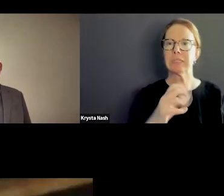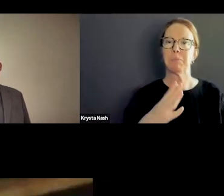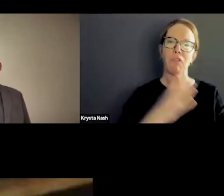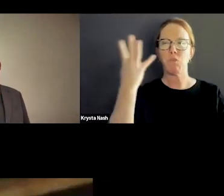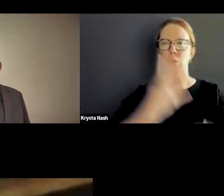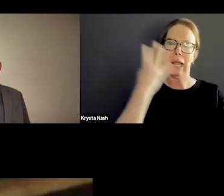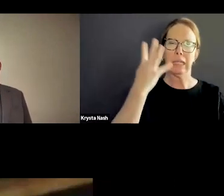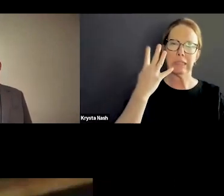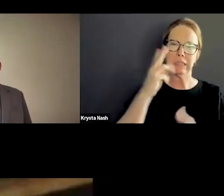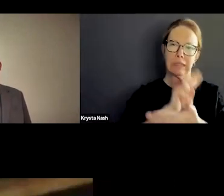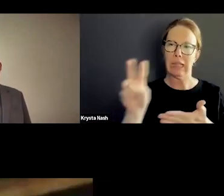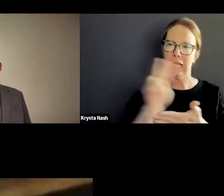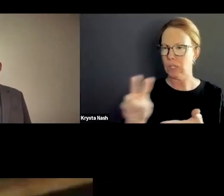for every two week survey that they filled out.